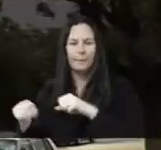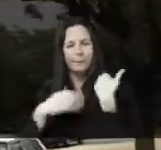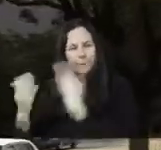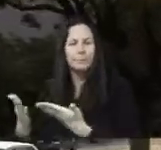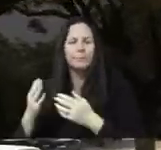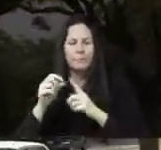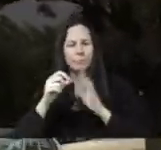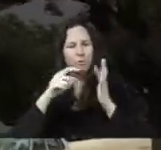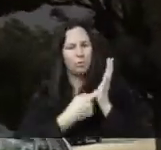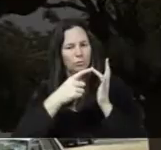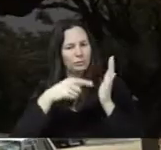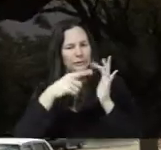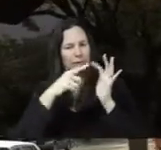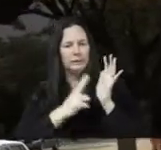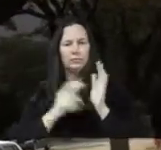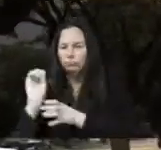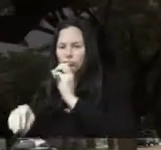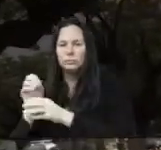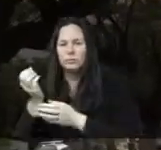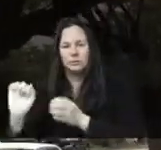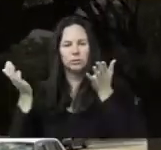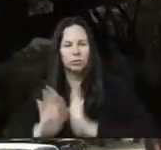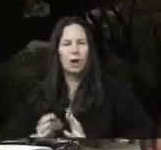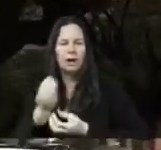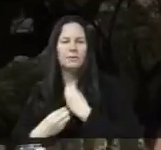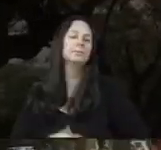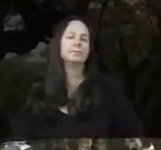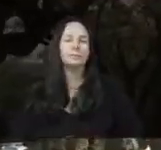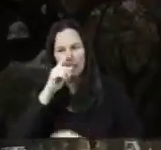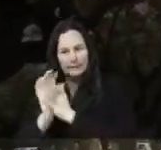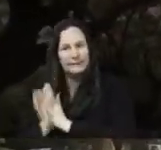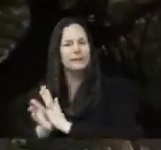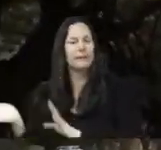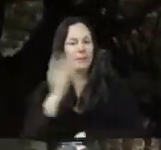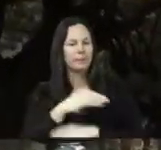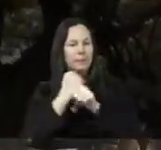and just to see if we can persuade him to attend the GP.